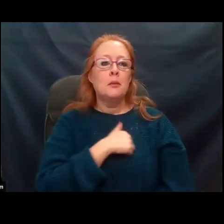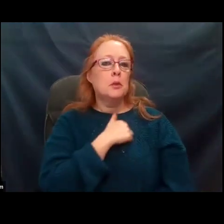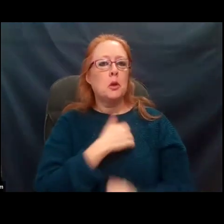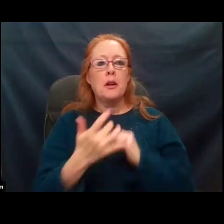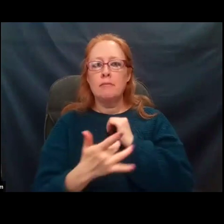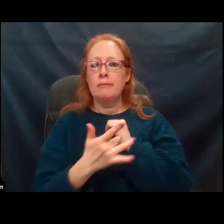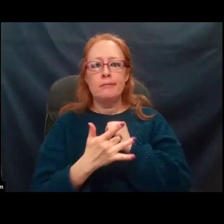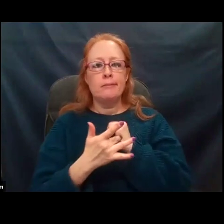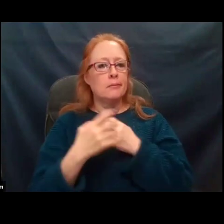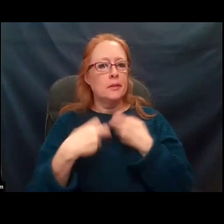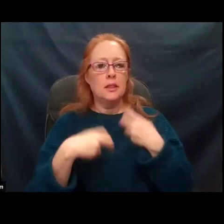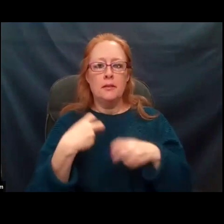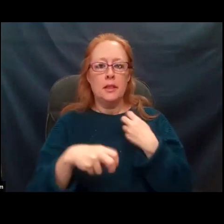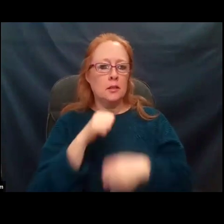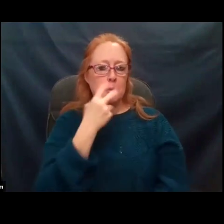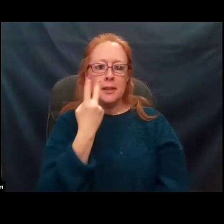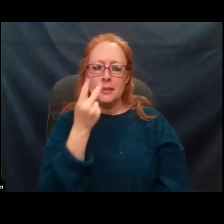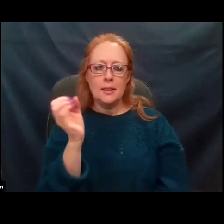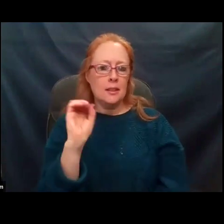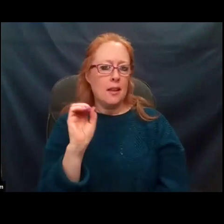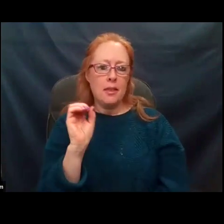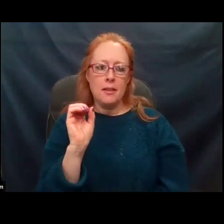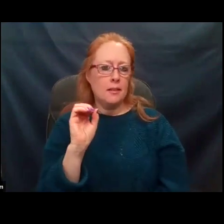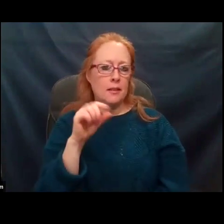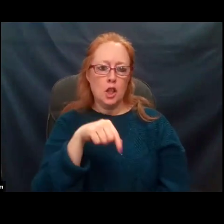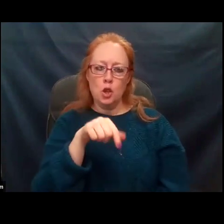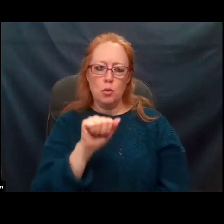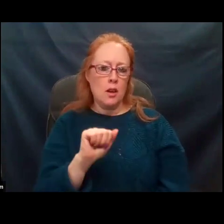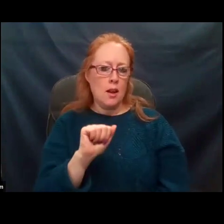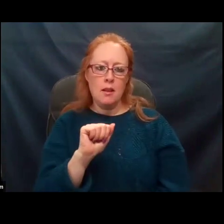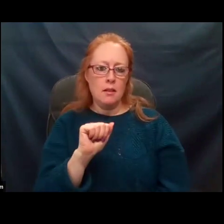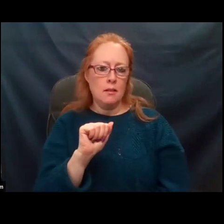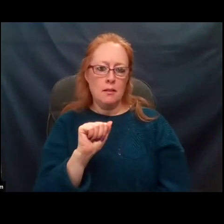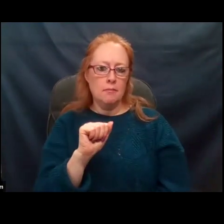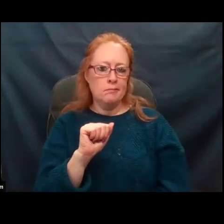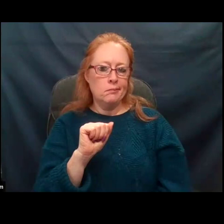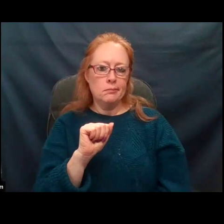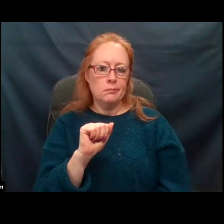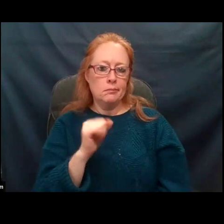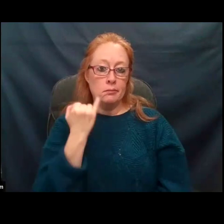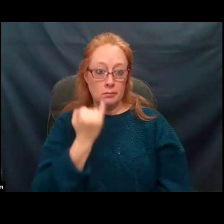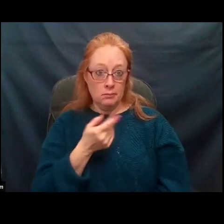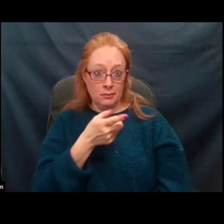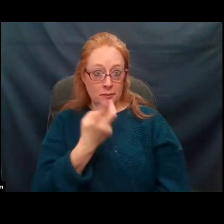Yeah. I'm so sorry for the technical difficulties.